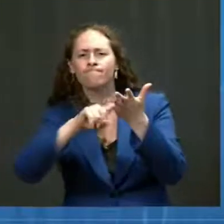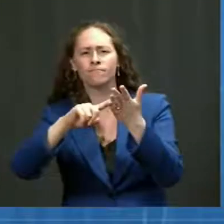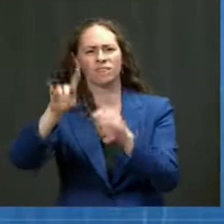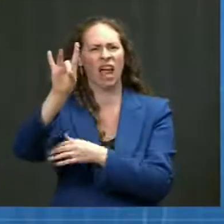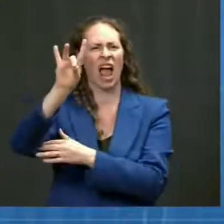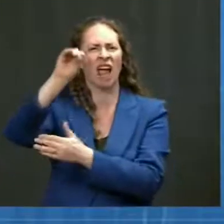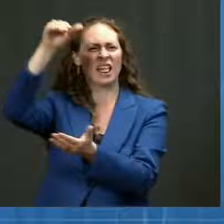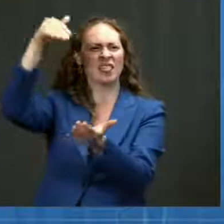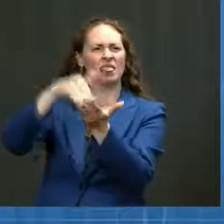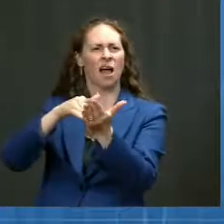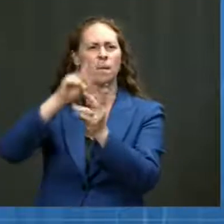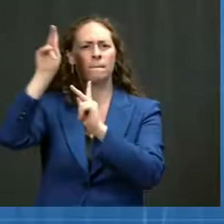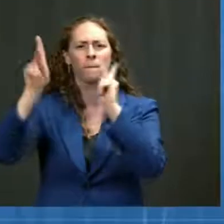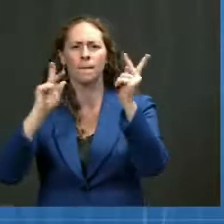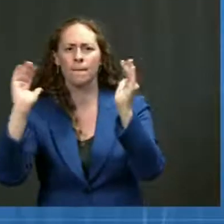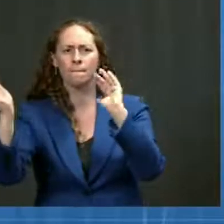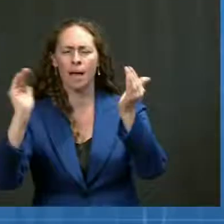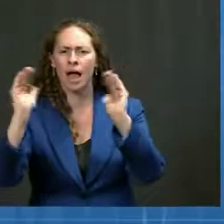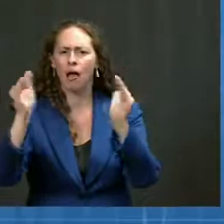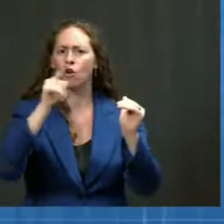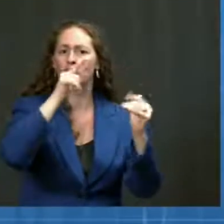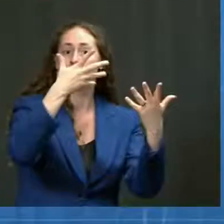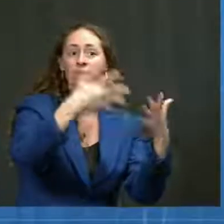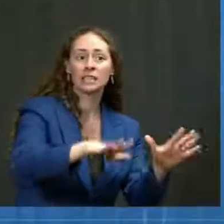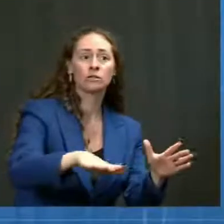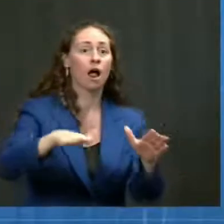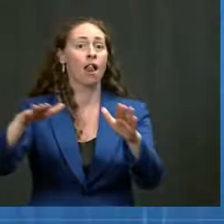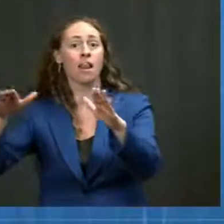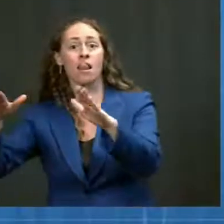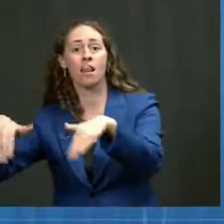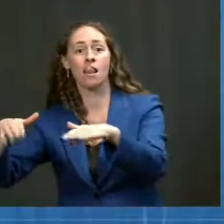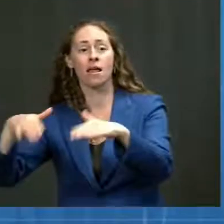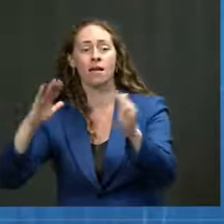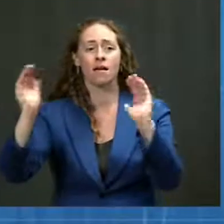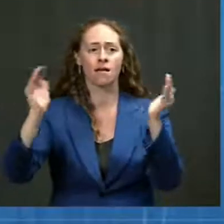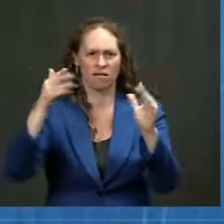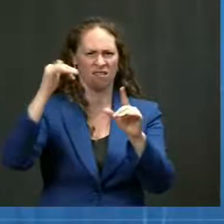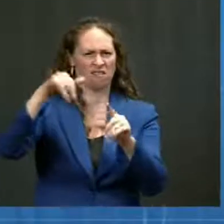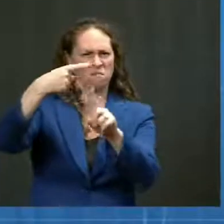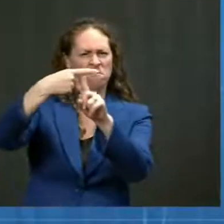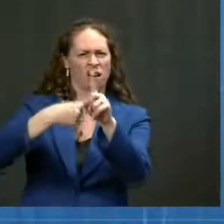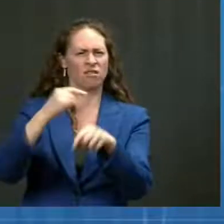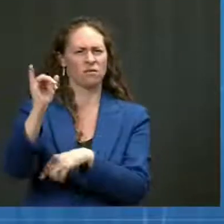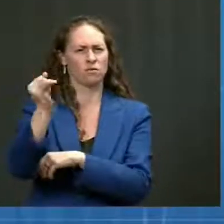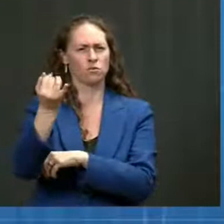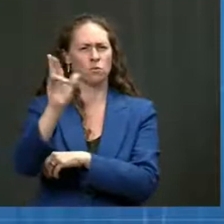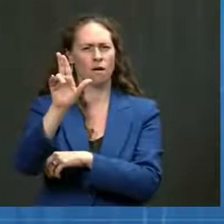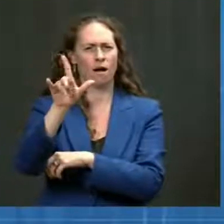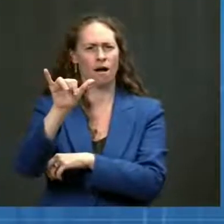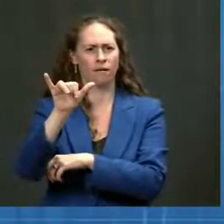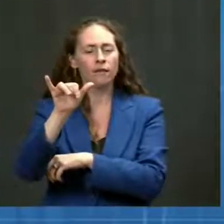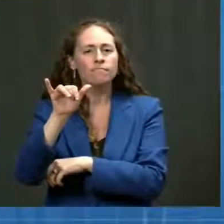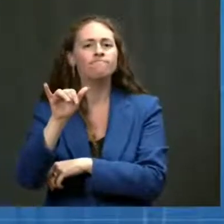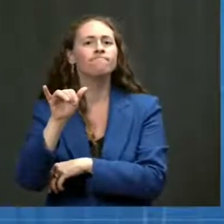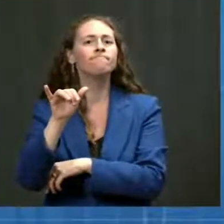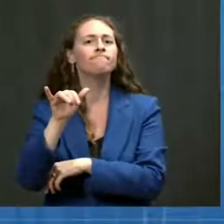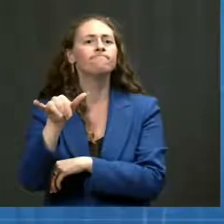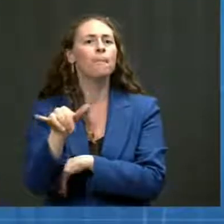TODAY. THE MAYO CLINIC ANALYSIS LOOKED AT VACCINE EFFECTIVENESS FOR BOTH THE PFIZER AND MODERNA VACCINES AMONG OVER 80,000 VACCINATED AND UNVACCINATED INDIVIDUALS ACROSS ALL AGE